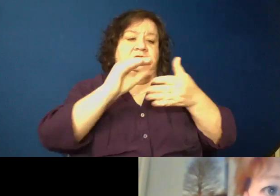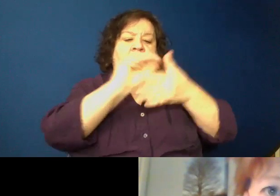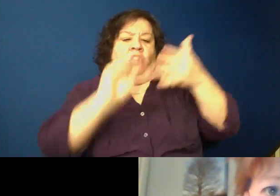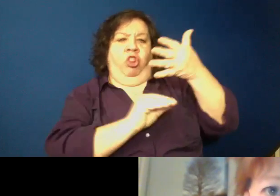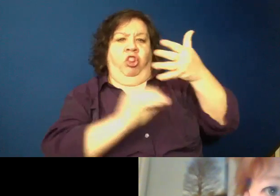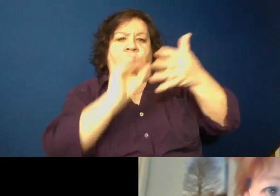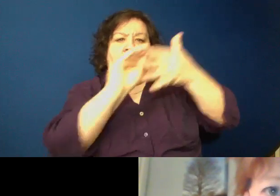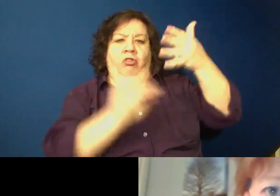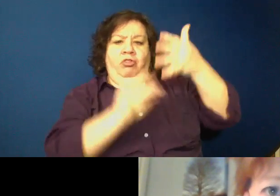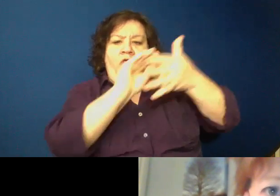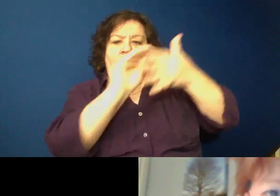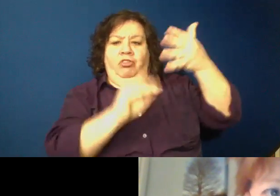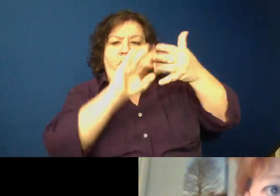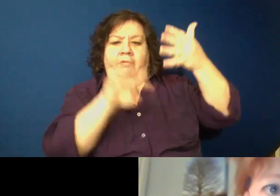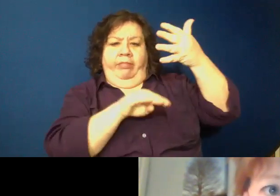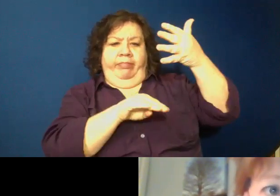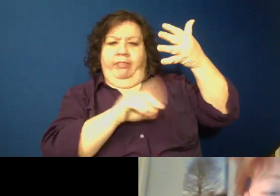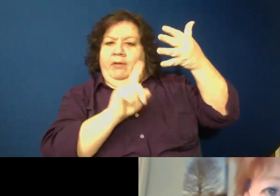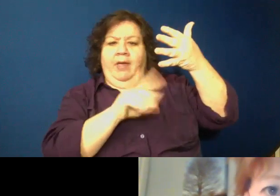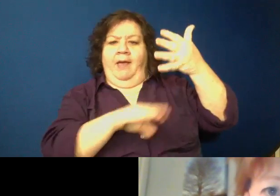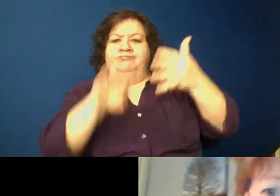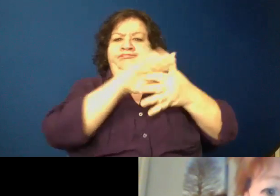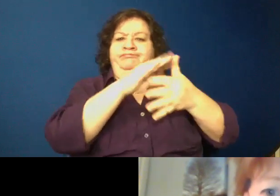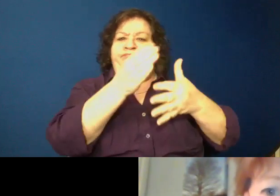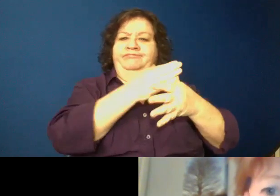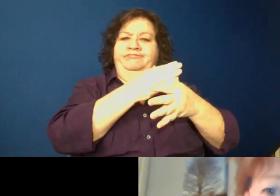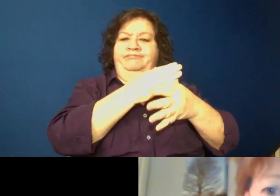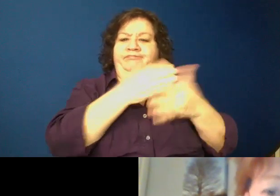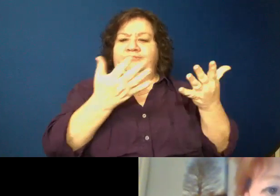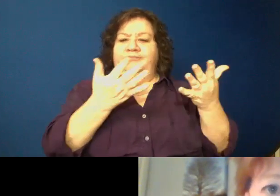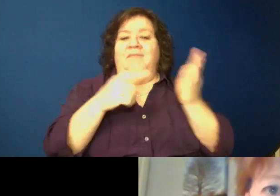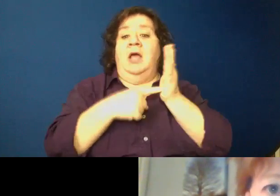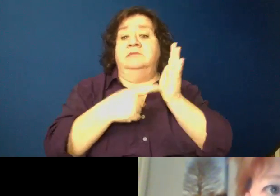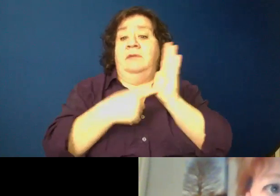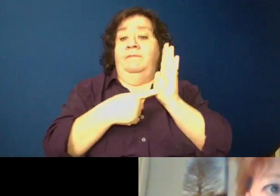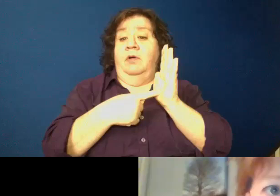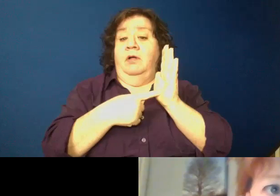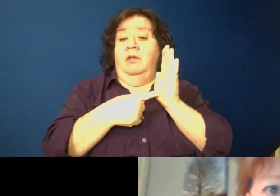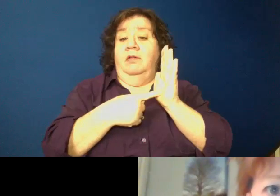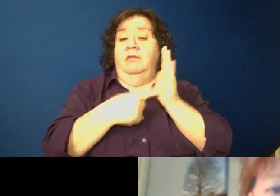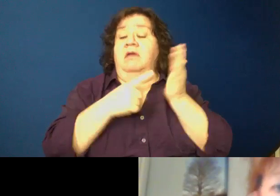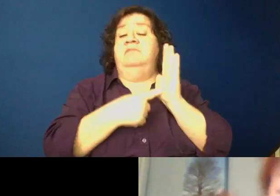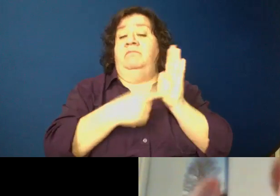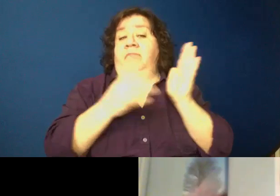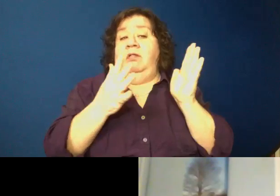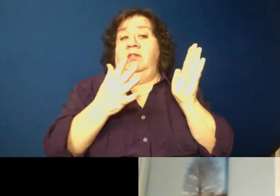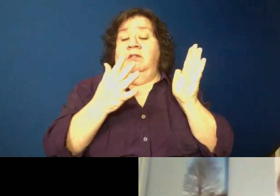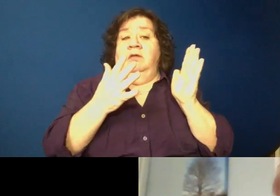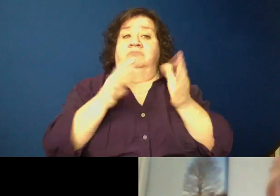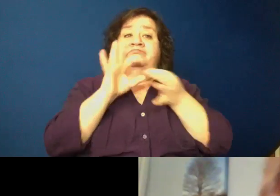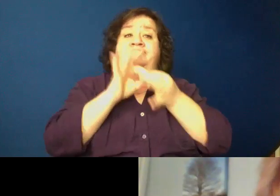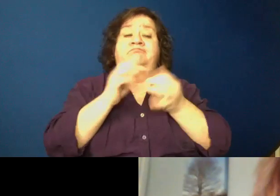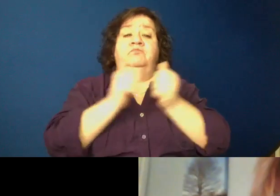society and to decide on a natural like in the way of it's functioning to when to provide this